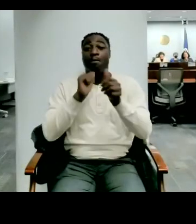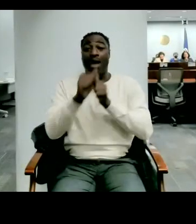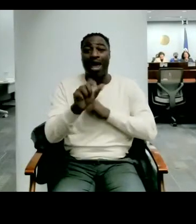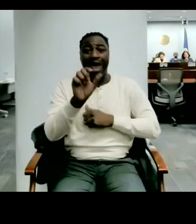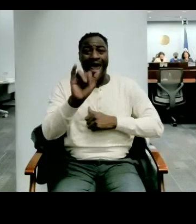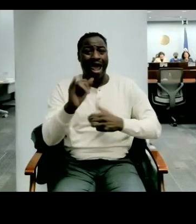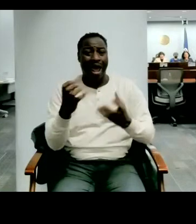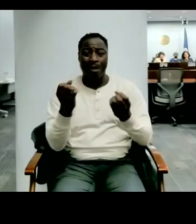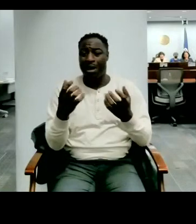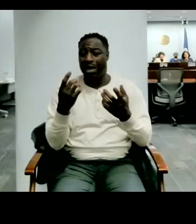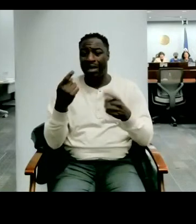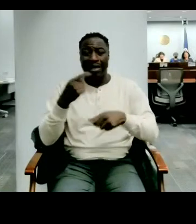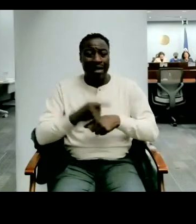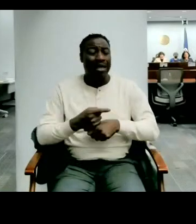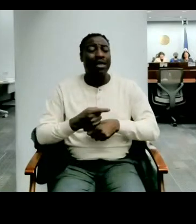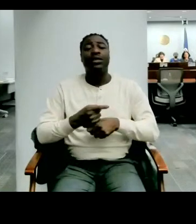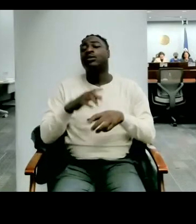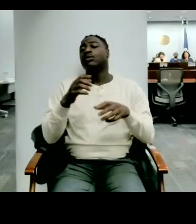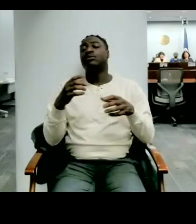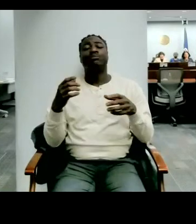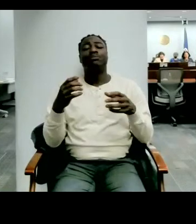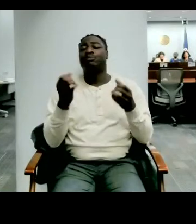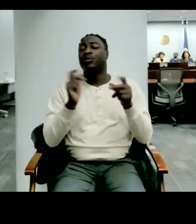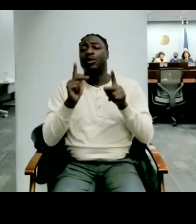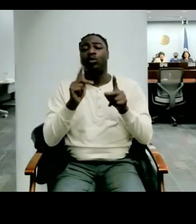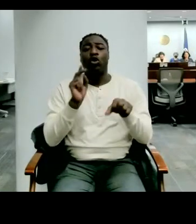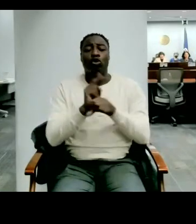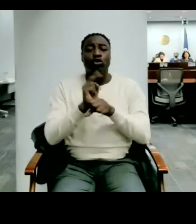Many days, many employees a day are using electronic monitoring